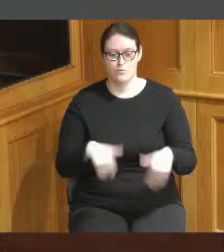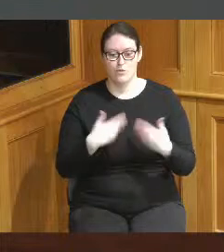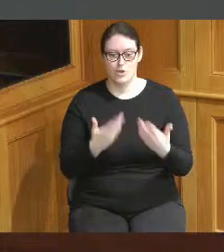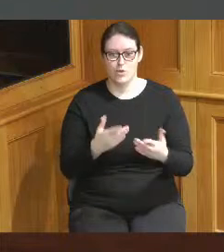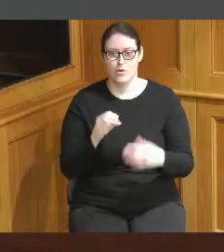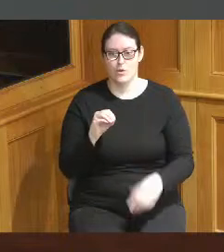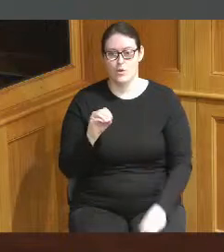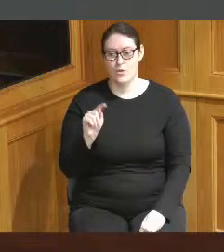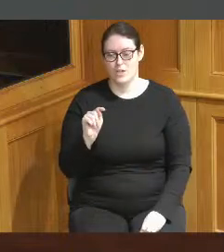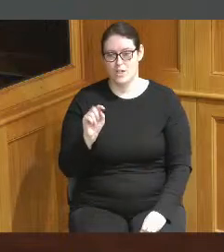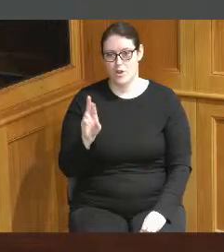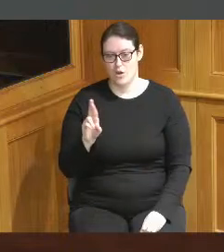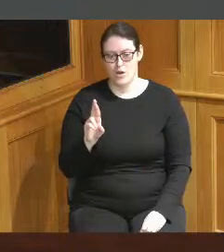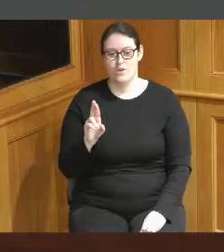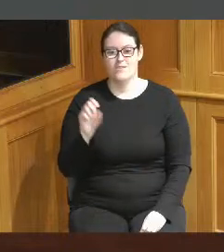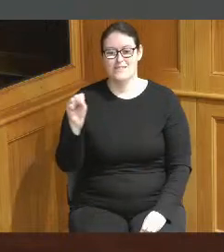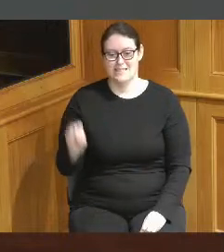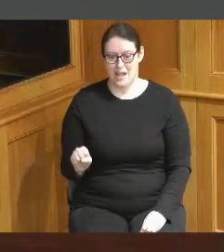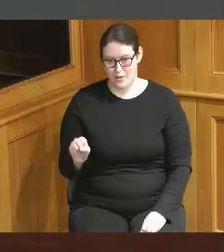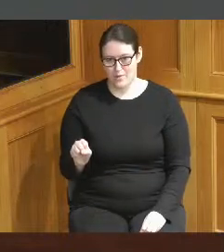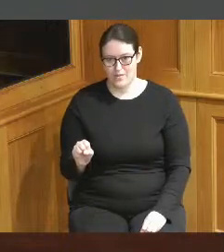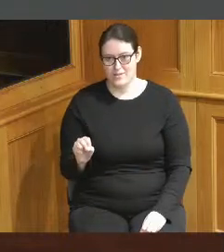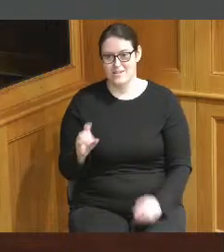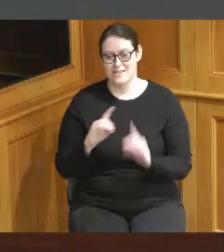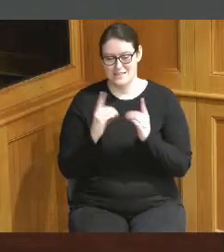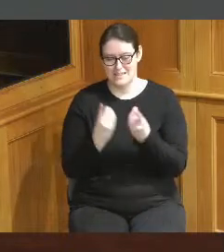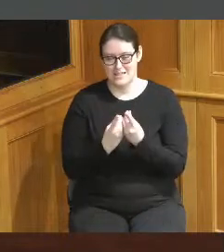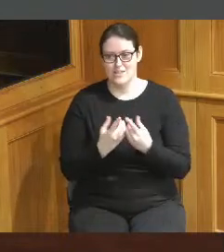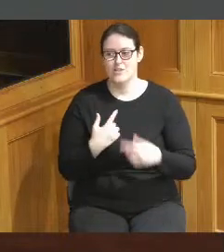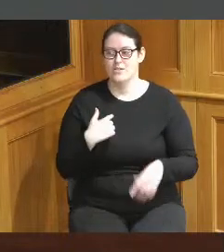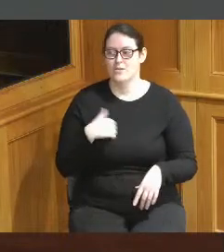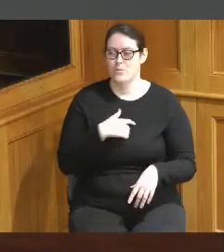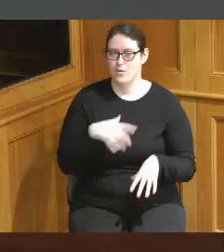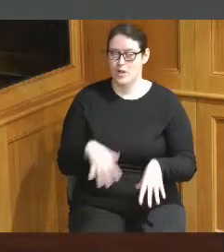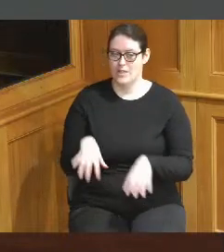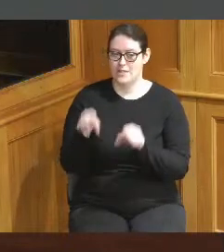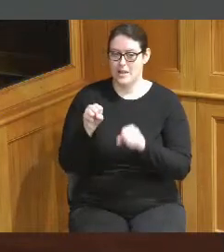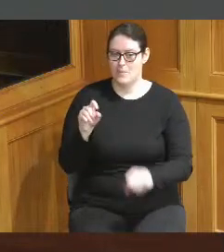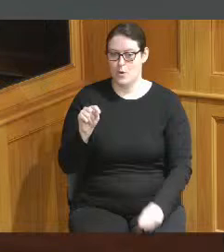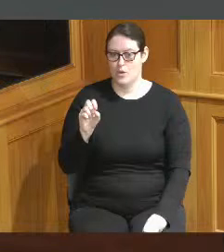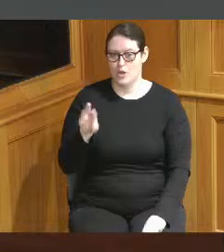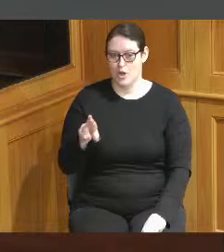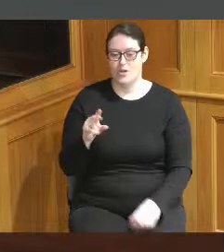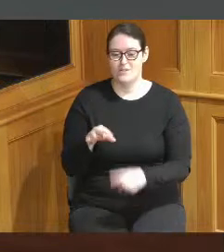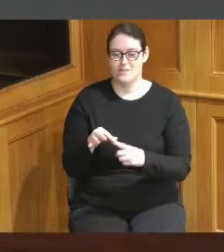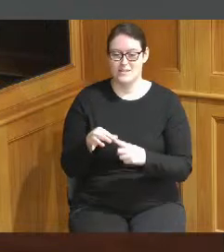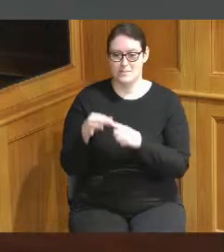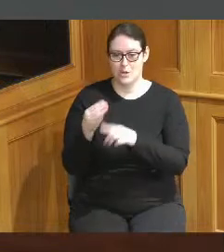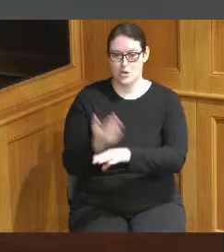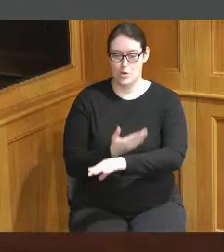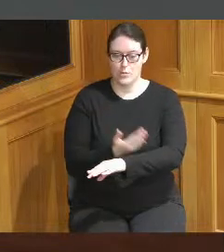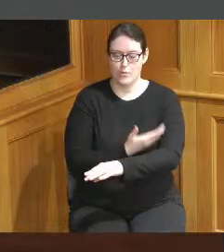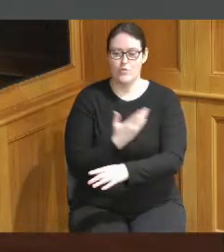then new people coming who needs to sign up for different services and then there was free food